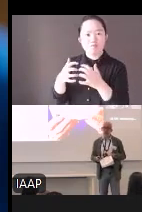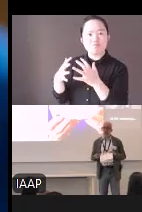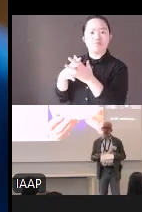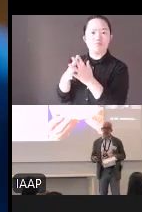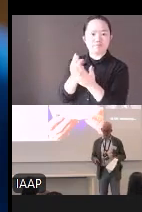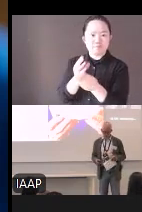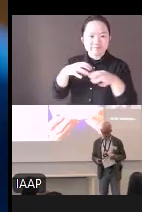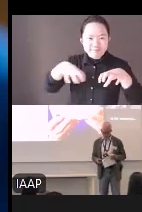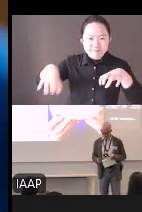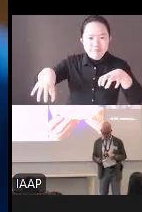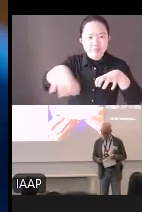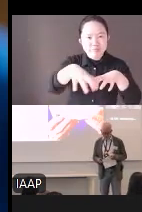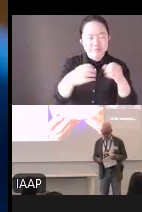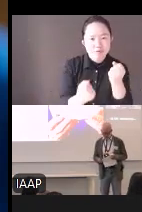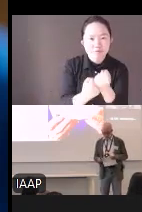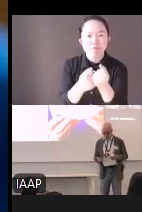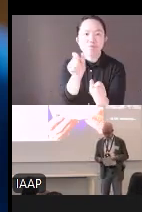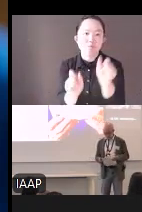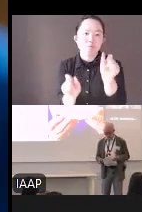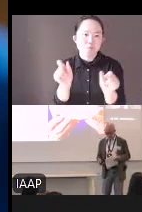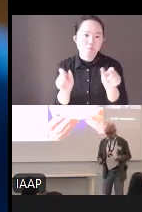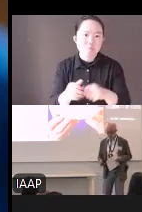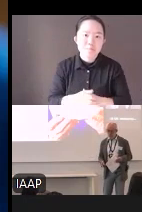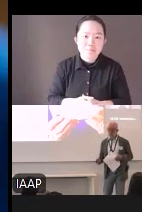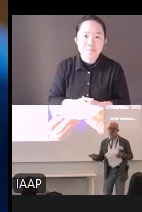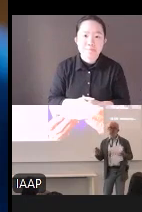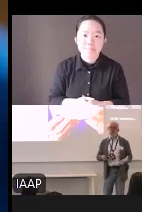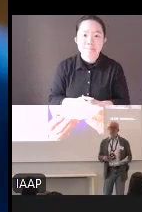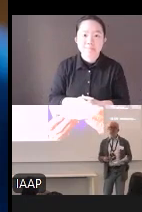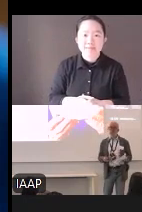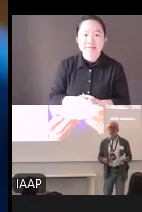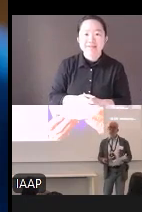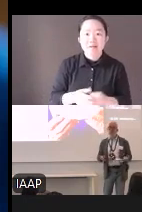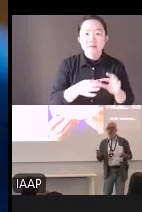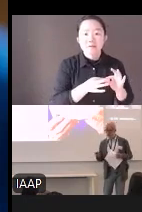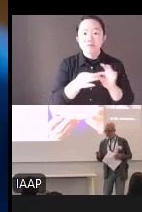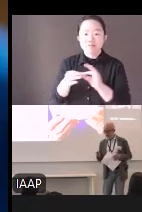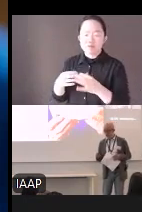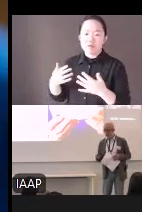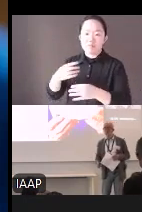digitalization and labor market, for instance, both for people with disabilities and other groups.